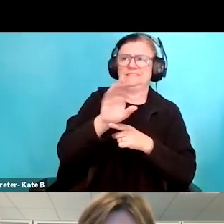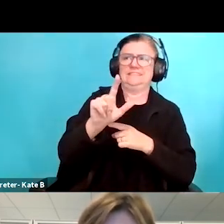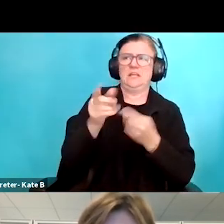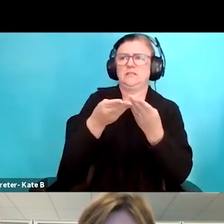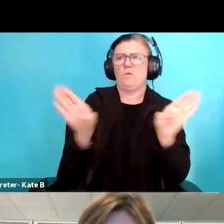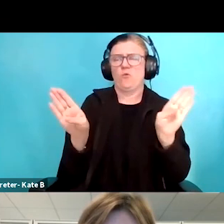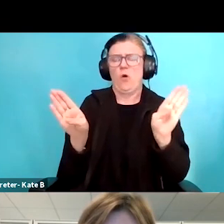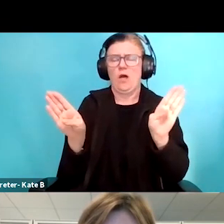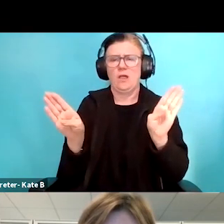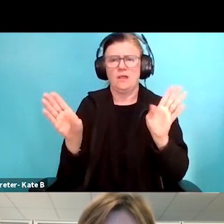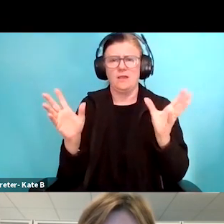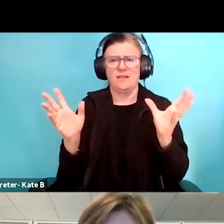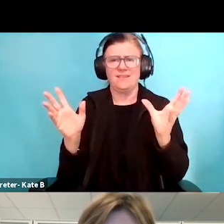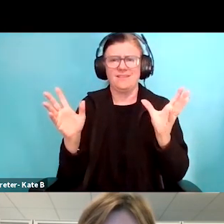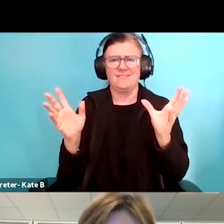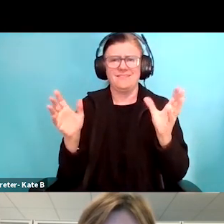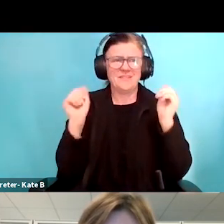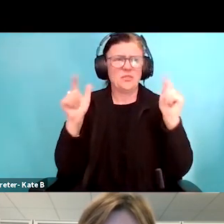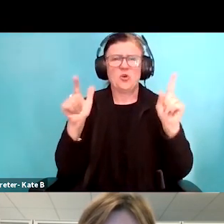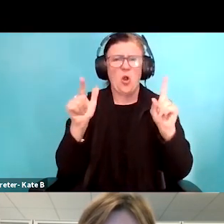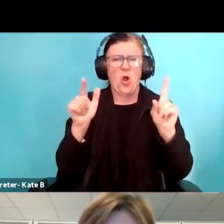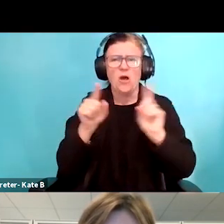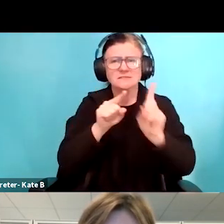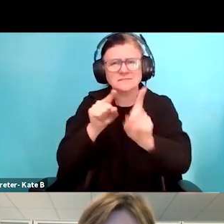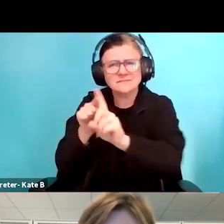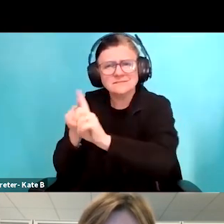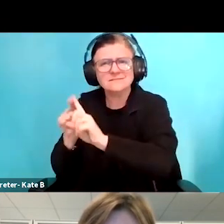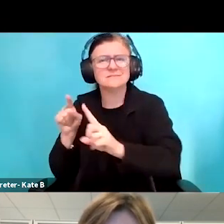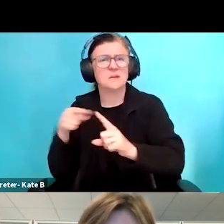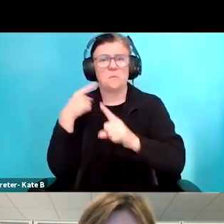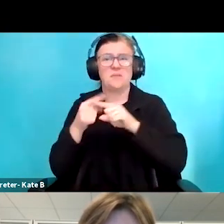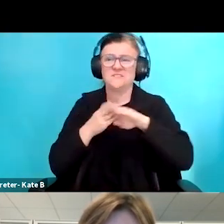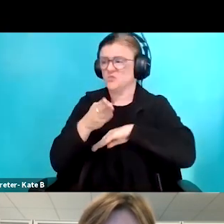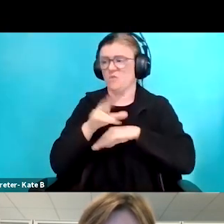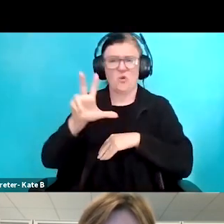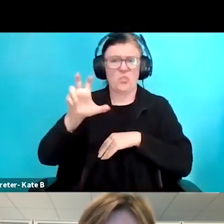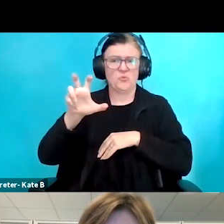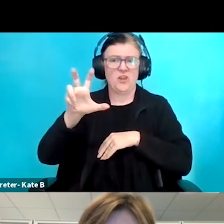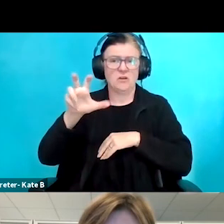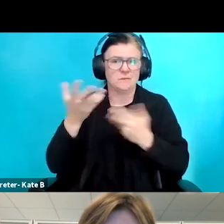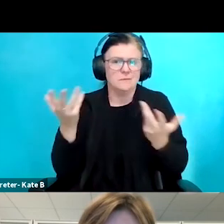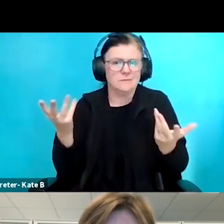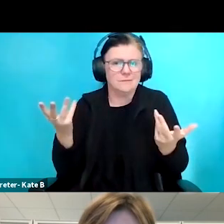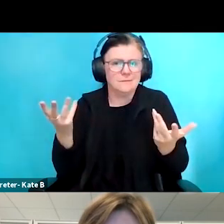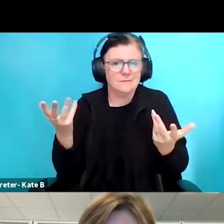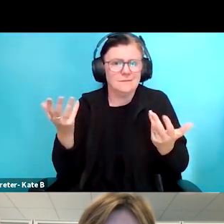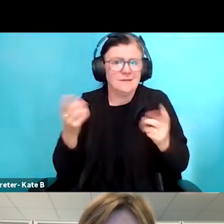because they're you know unique entities comprised of different people with different strengths and